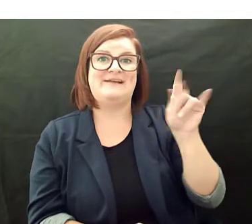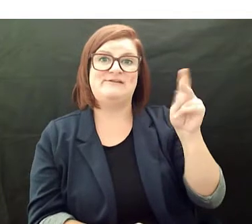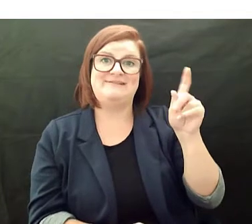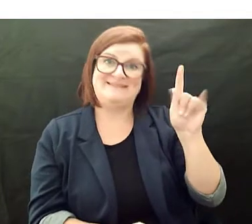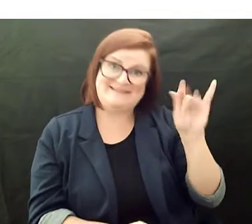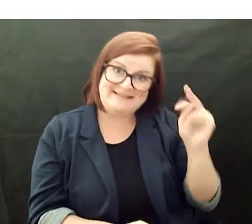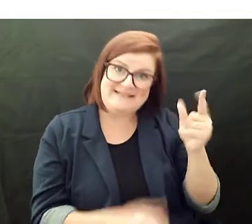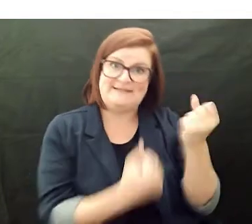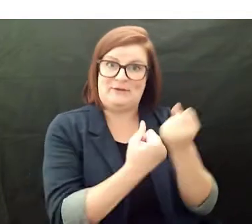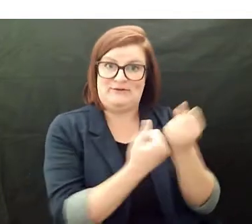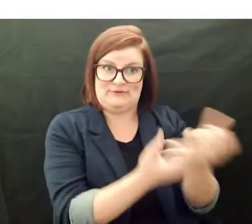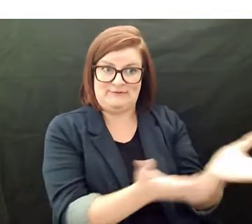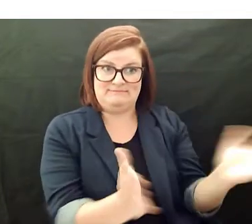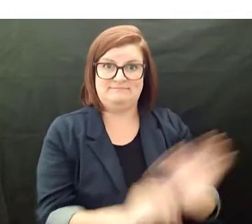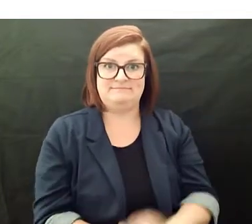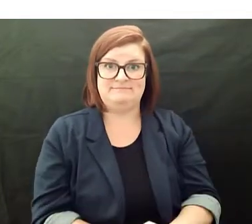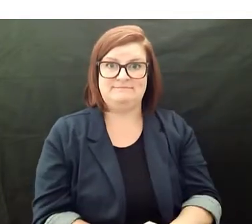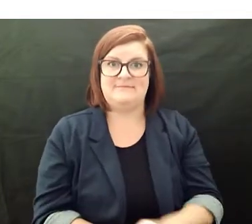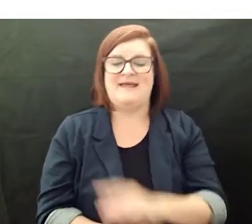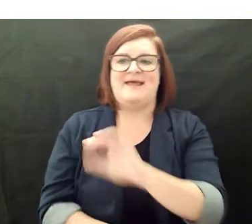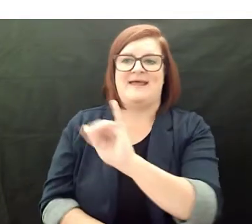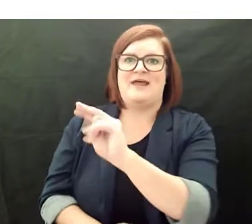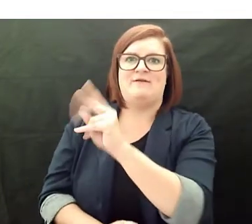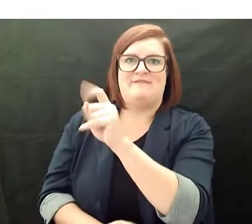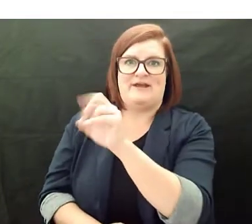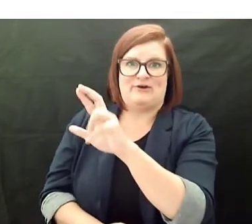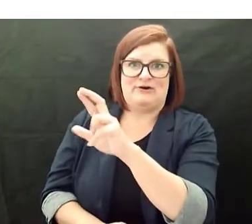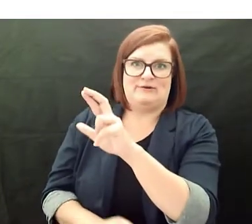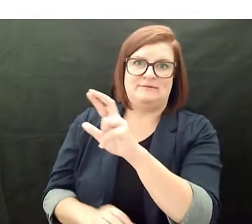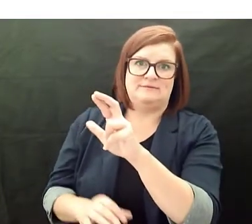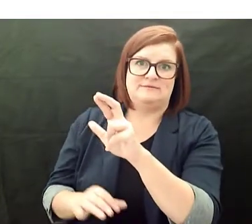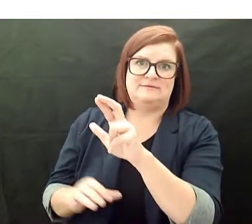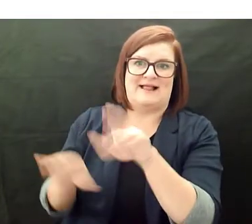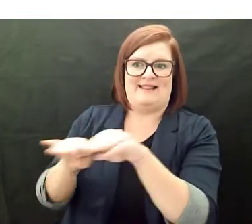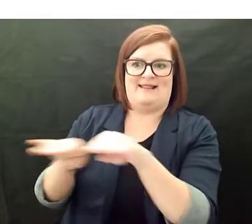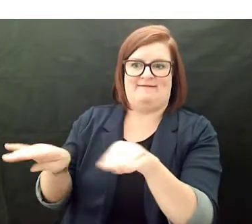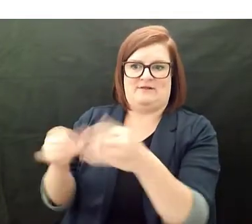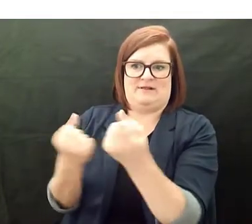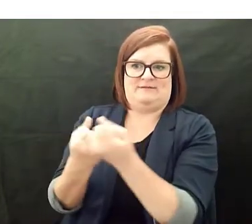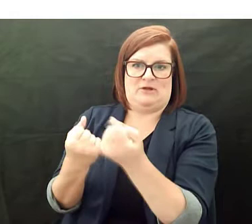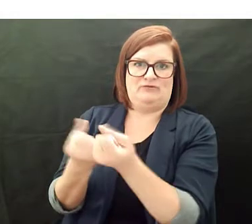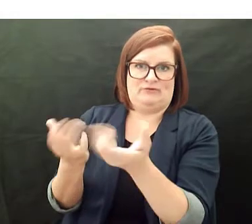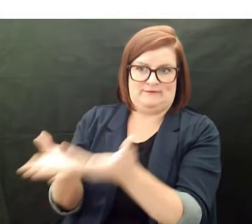Our presenting sponsor, Optum. Our innovator level sponsors: MorEvents,